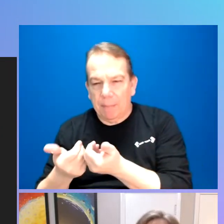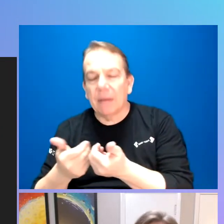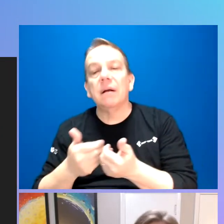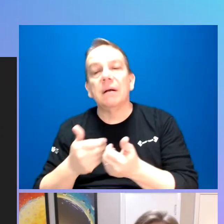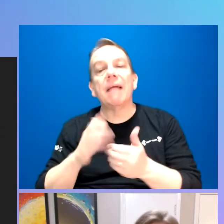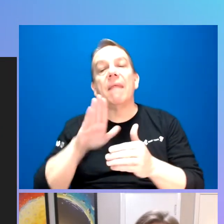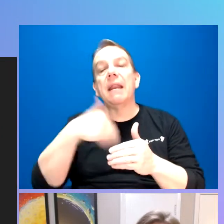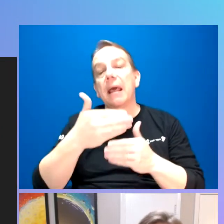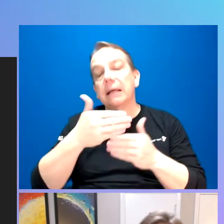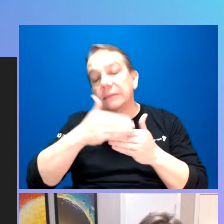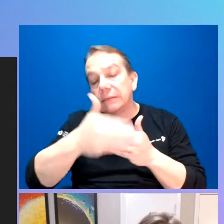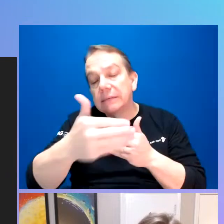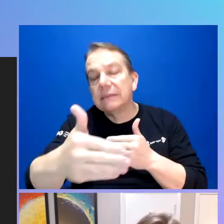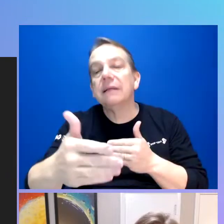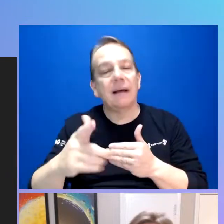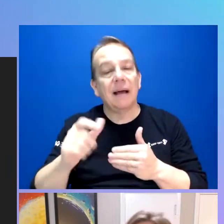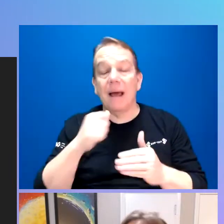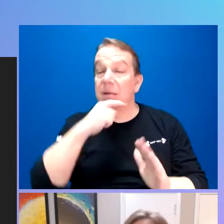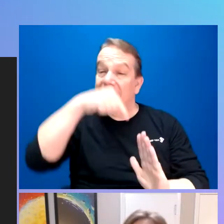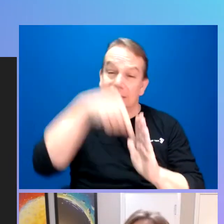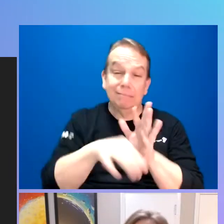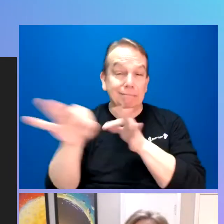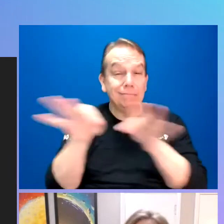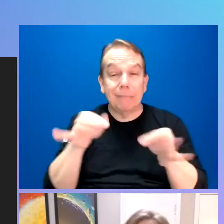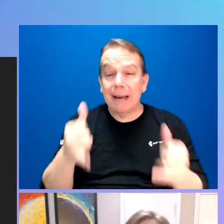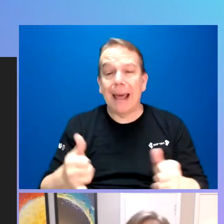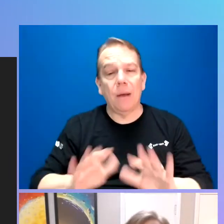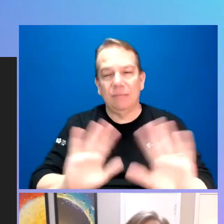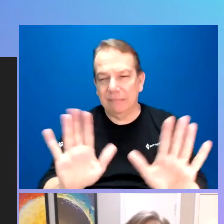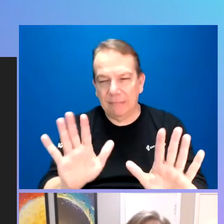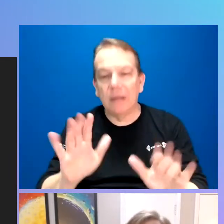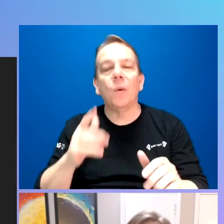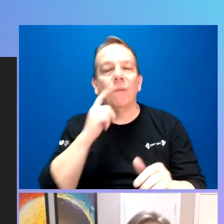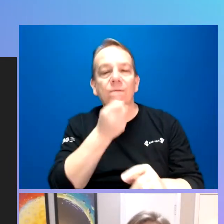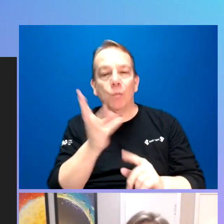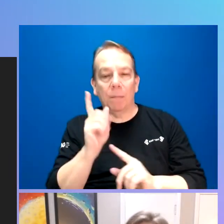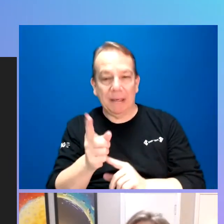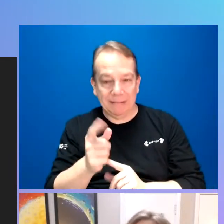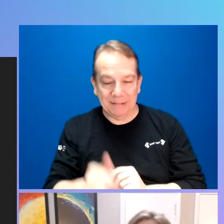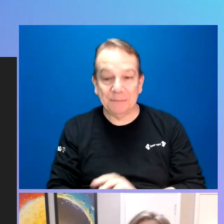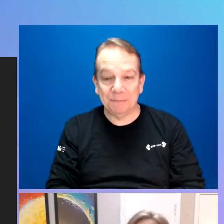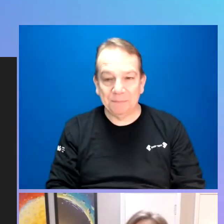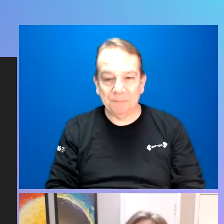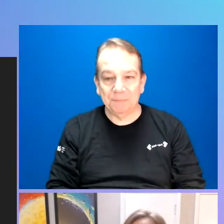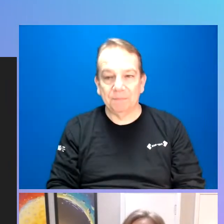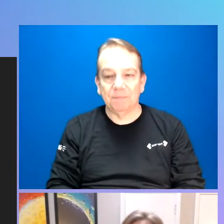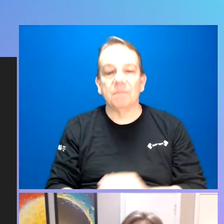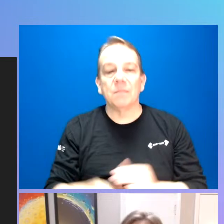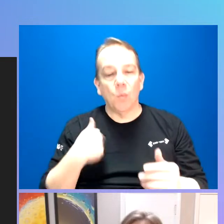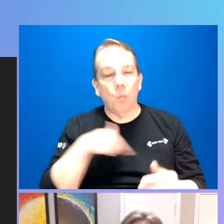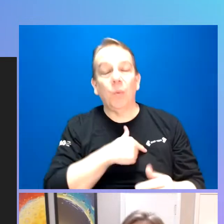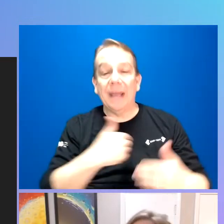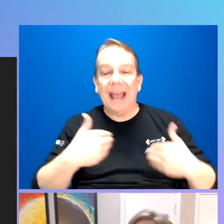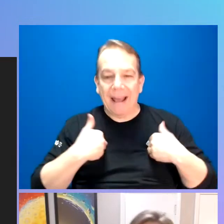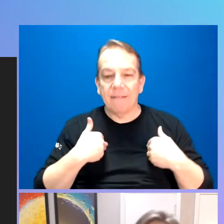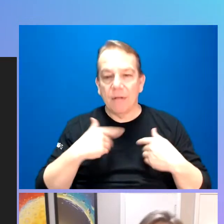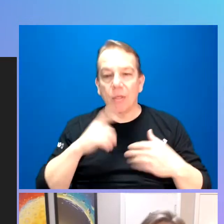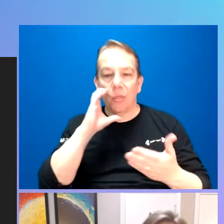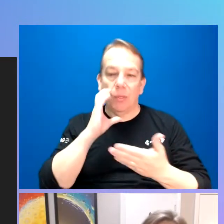I'm not going to describe it in depth here, but just to describe that code for anyone who can't see it, we have the word button